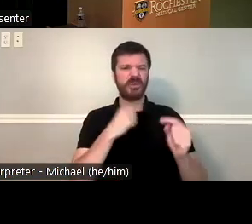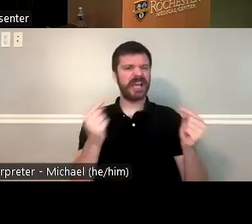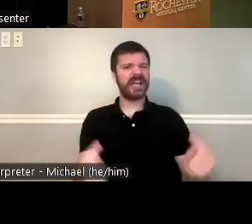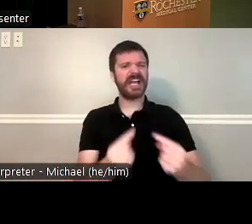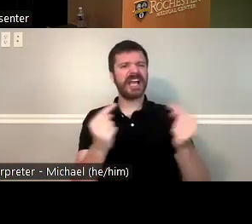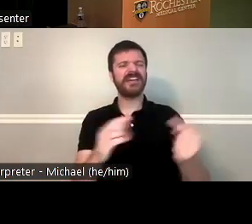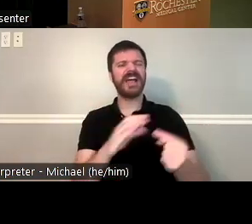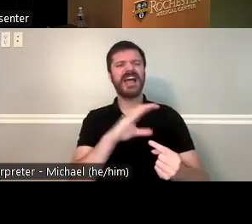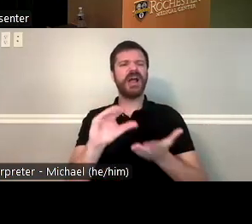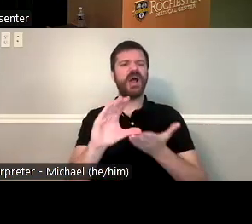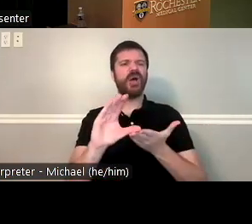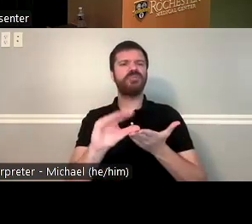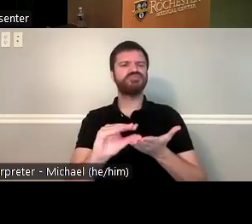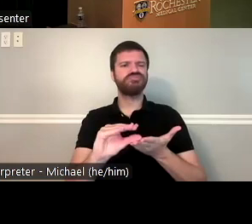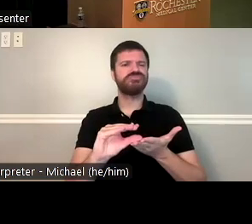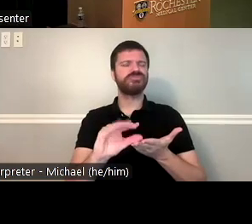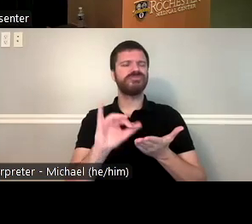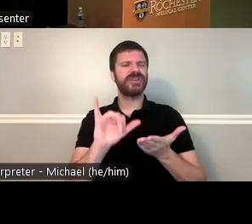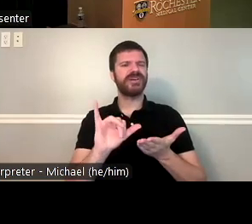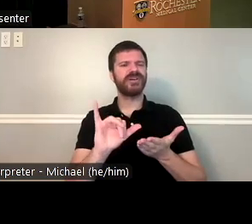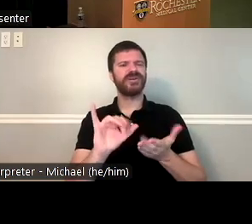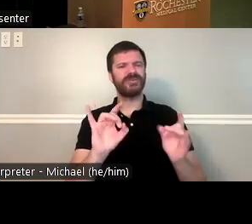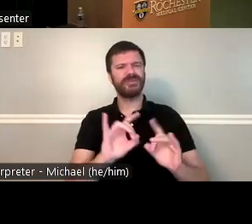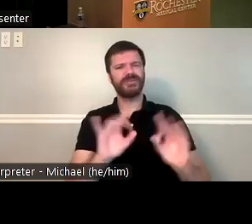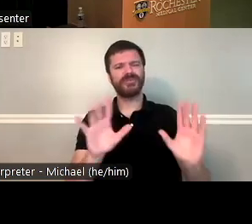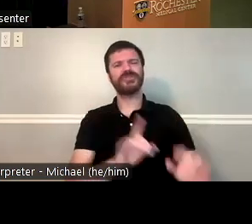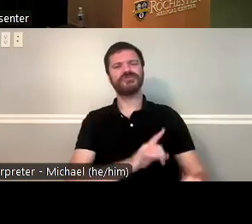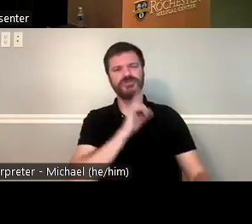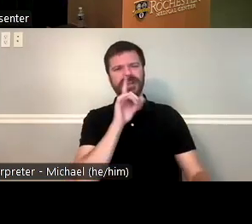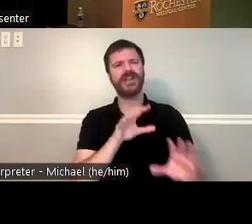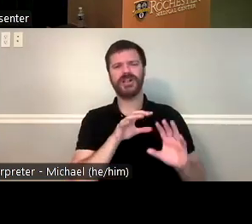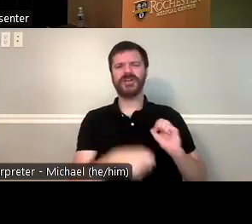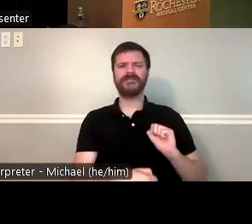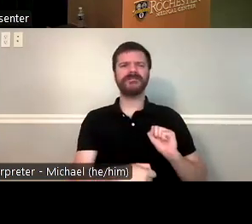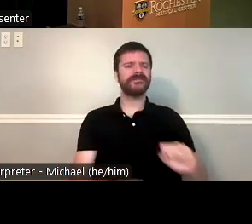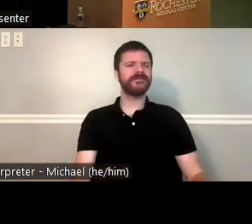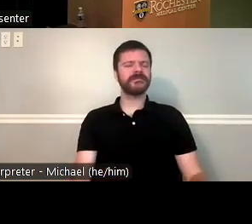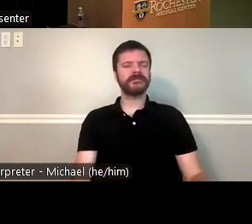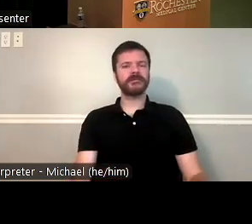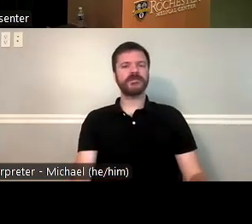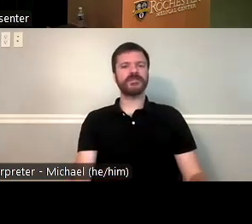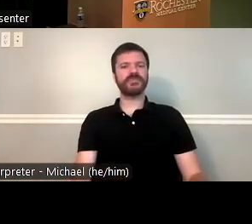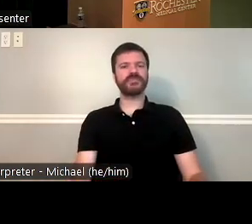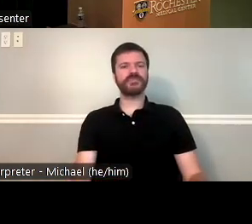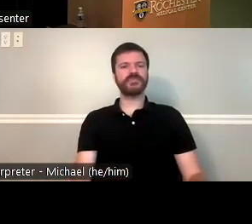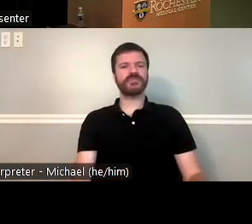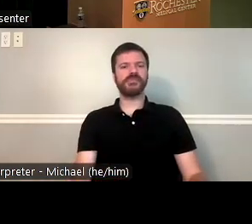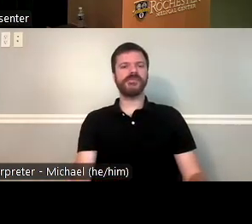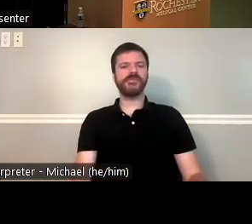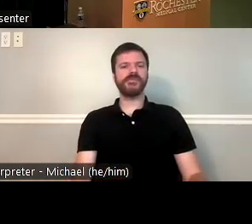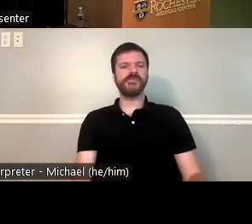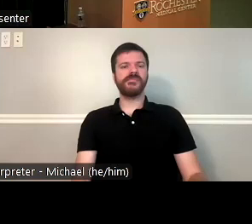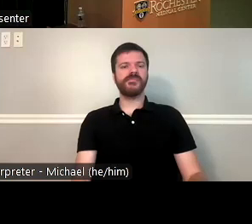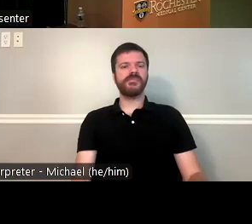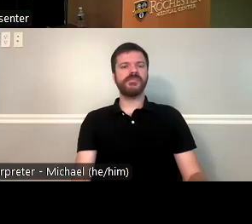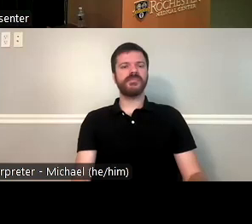ifying of the real profound grief that uh that someone has at a death and loss um so we have to